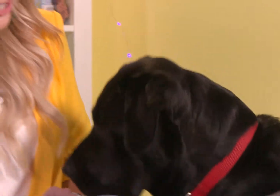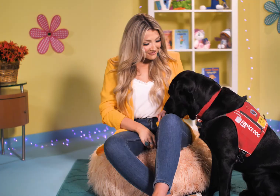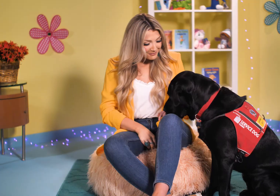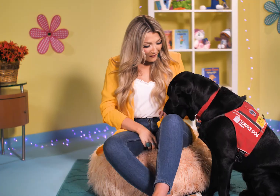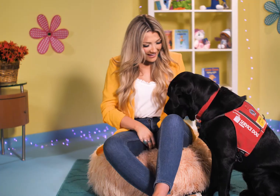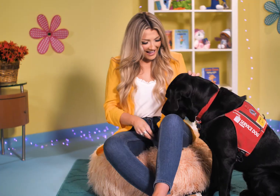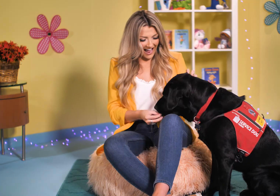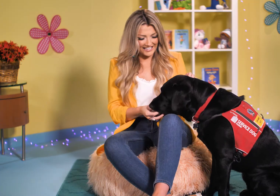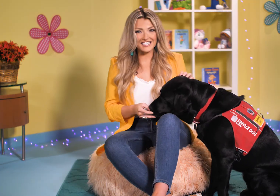Good boy, Hank!